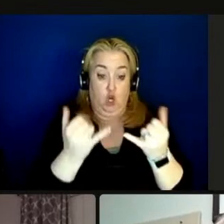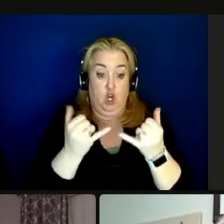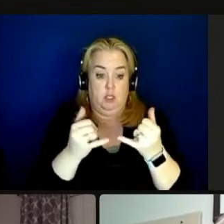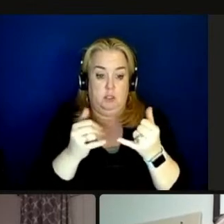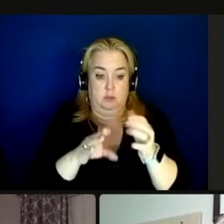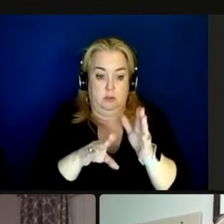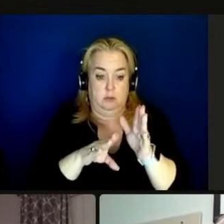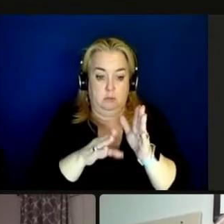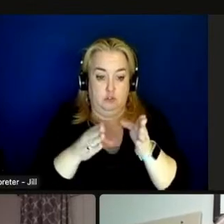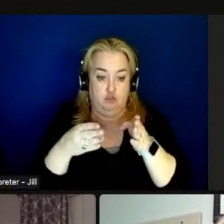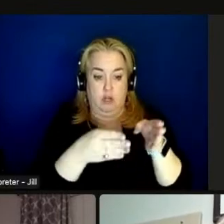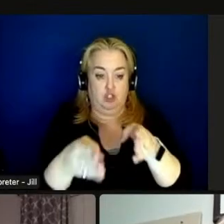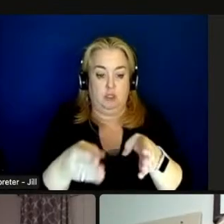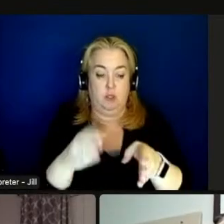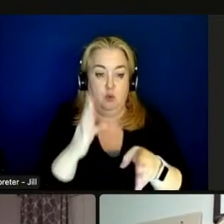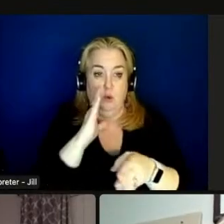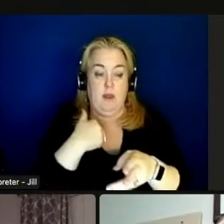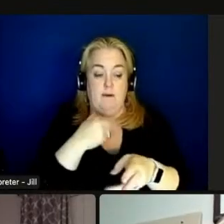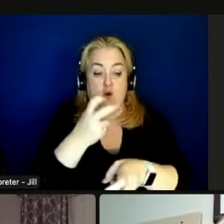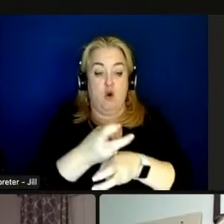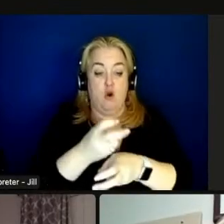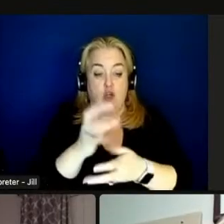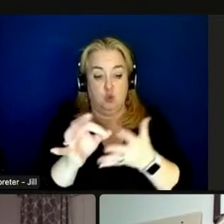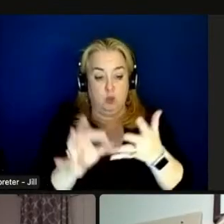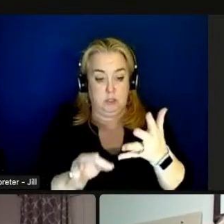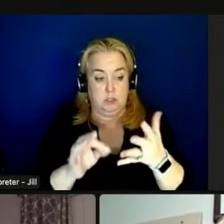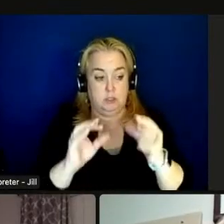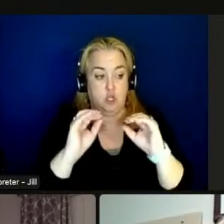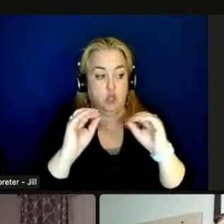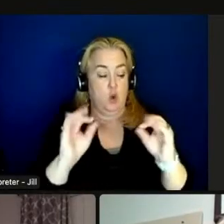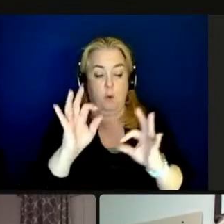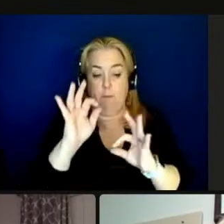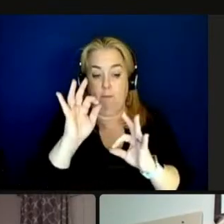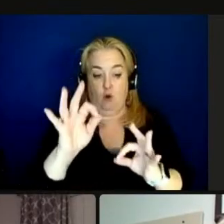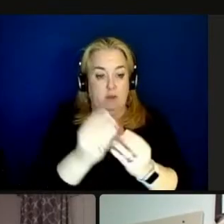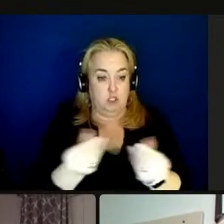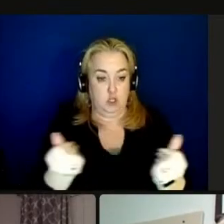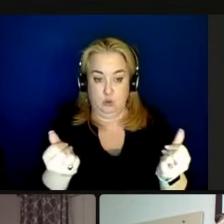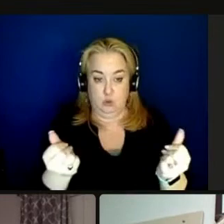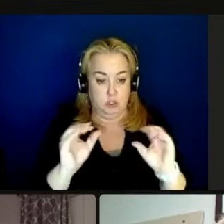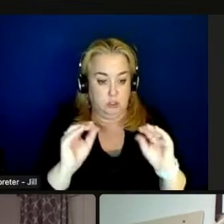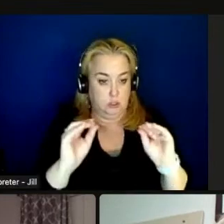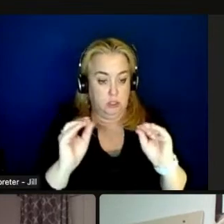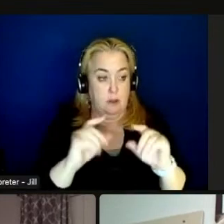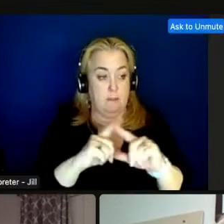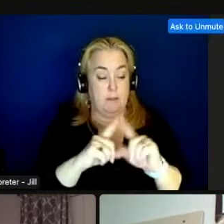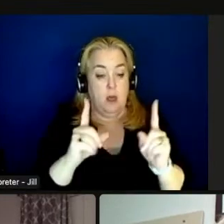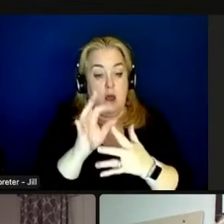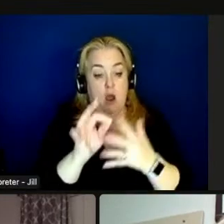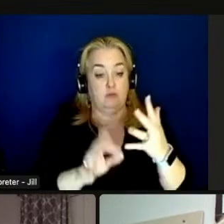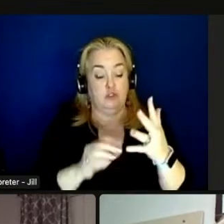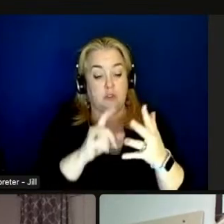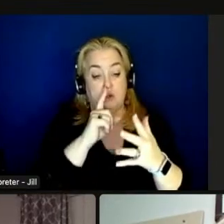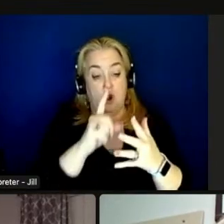THAT WILL NOT BE THE CASE IF WE